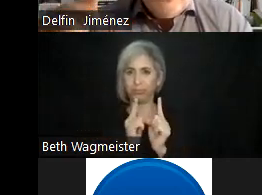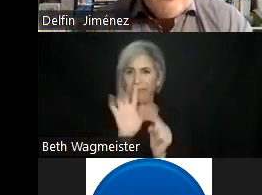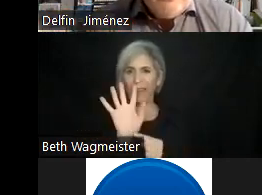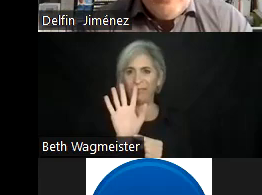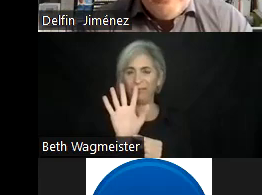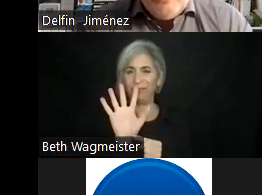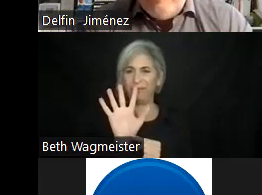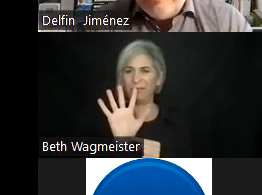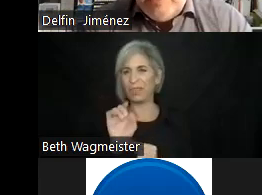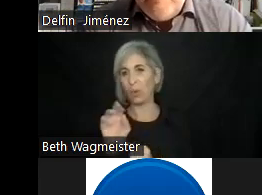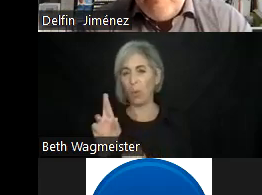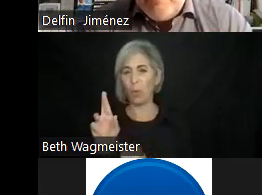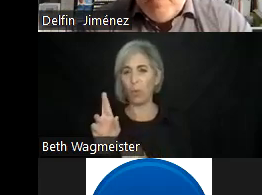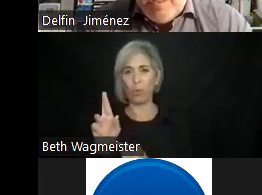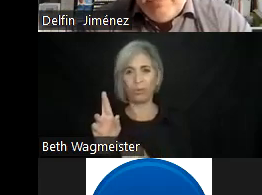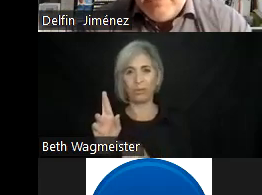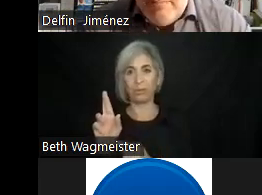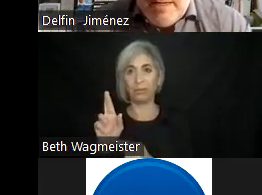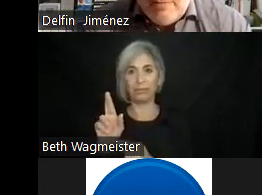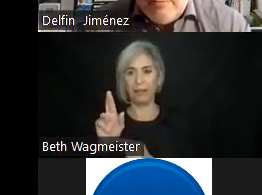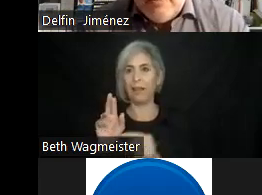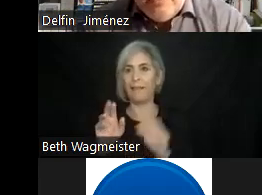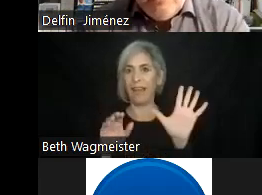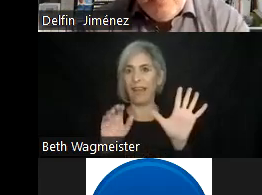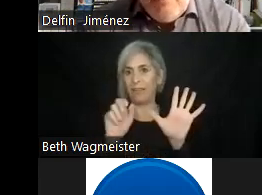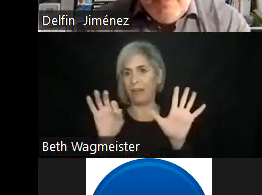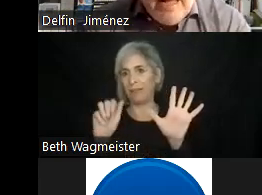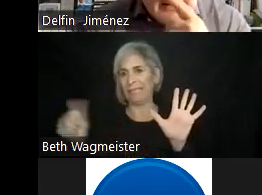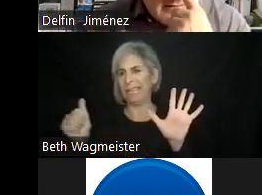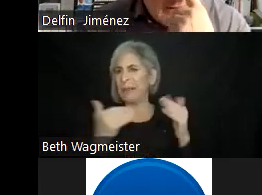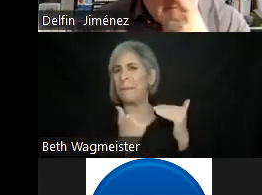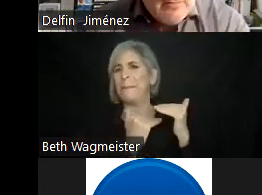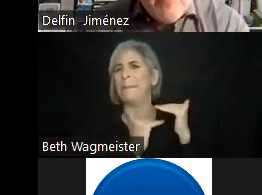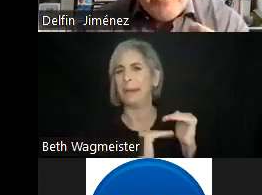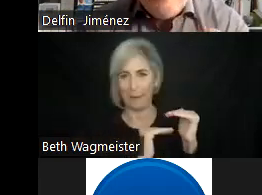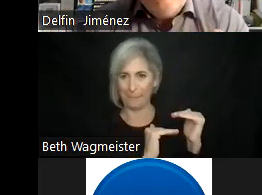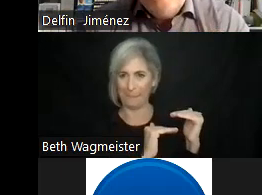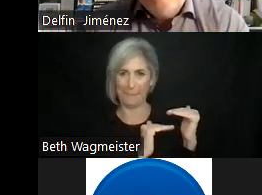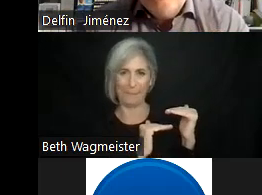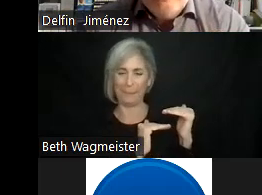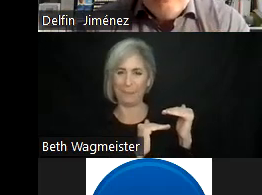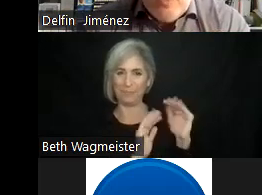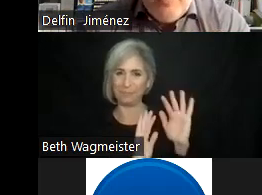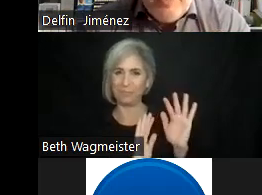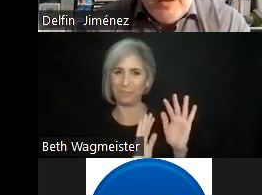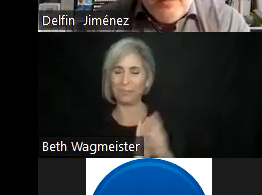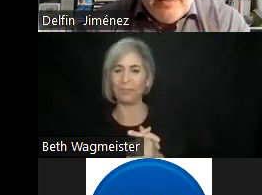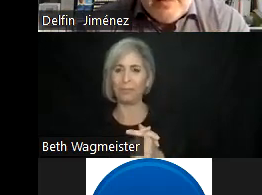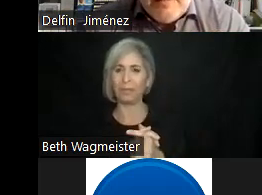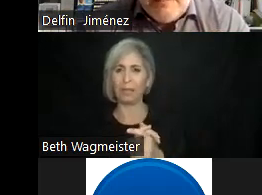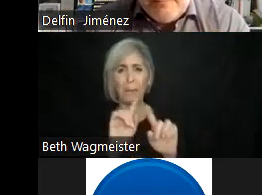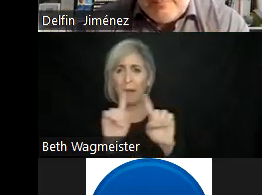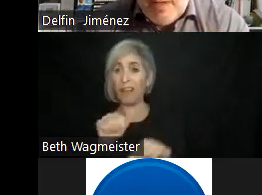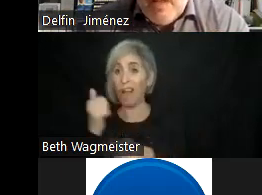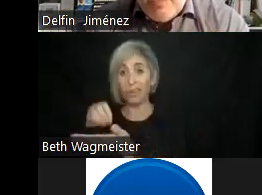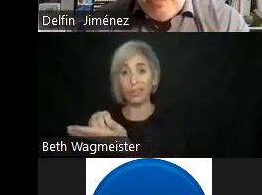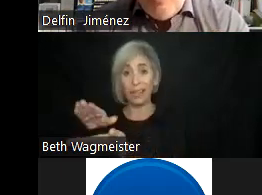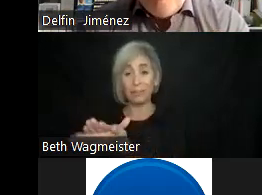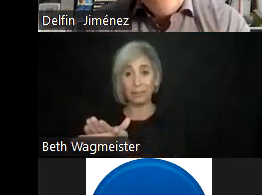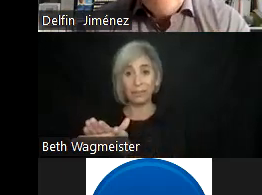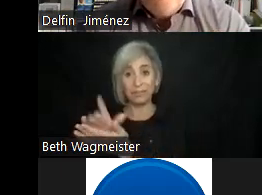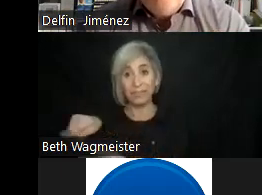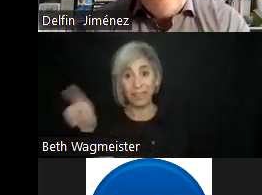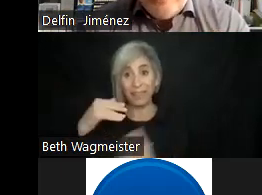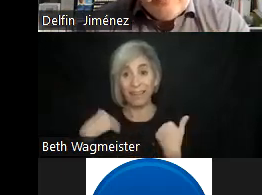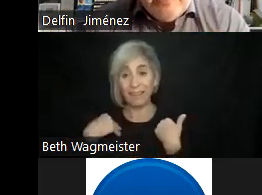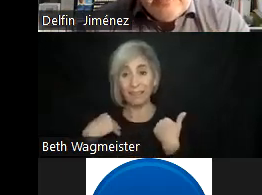of 10. It is the minimum. But there are other documents. How about going for excellence?